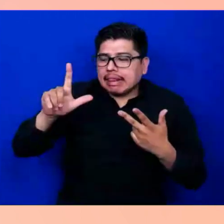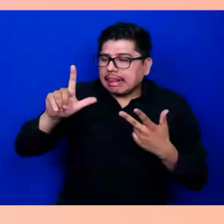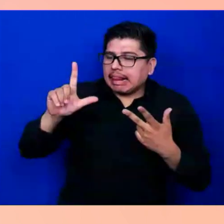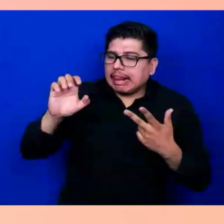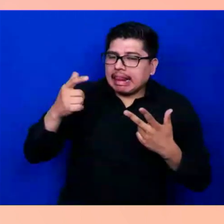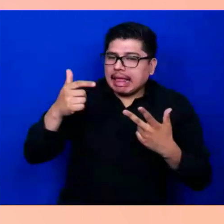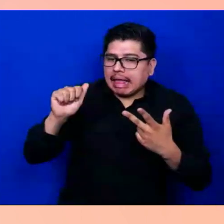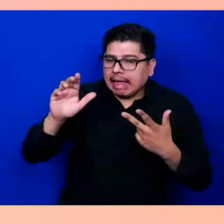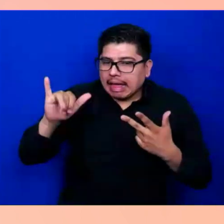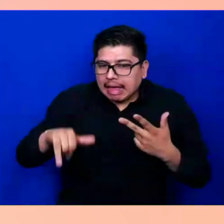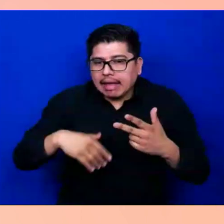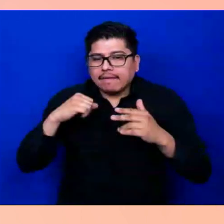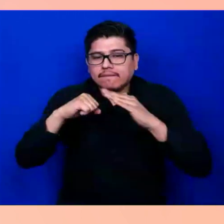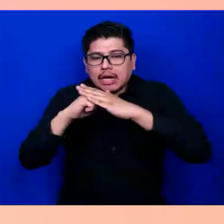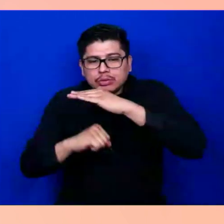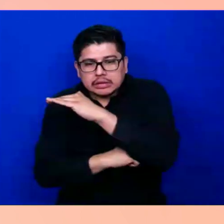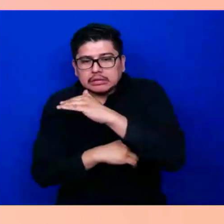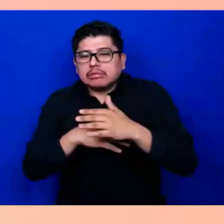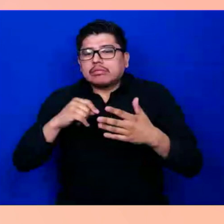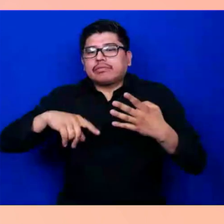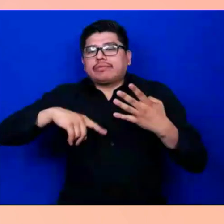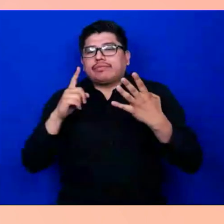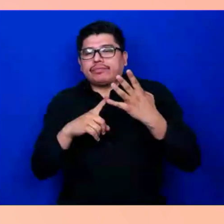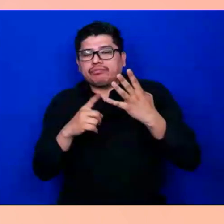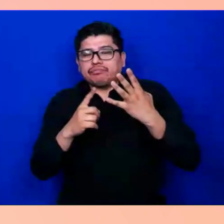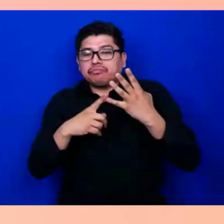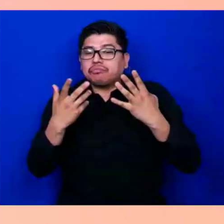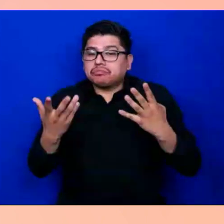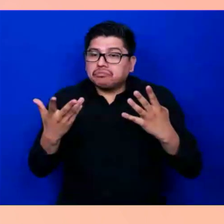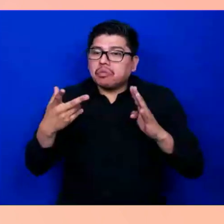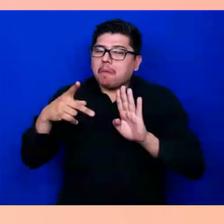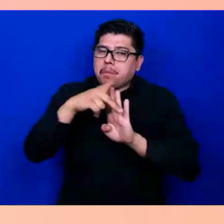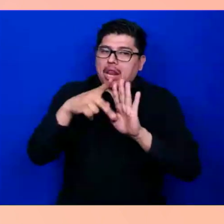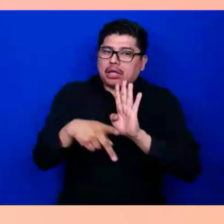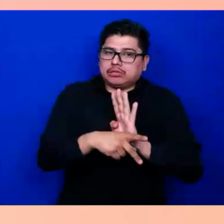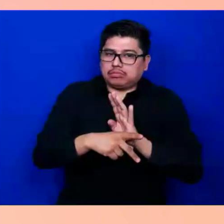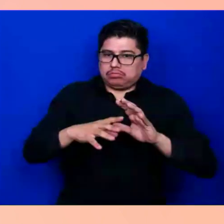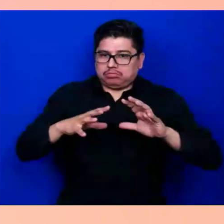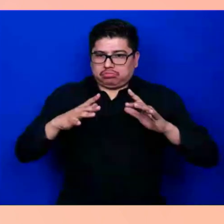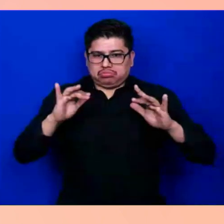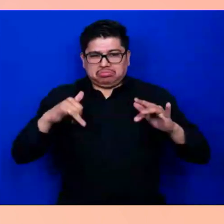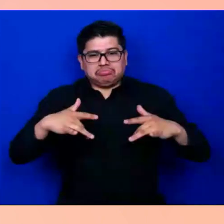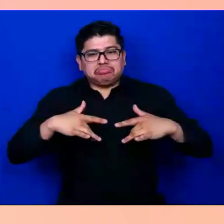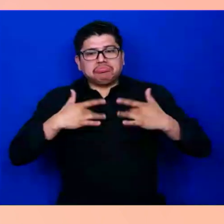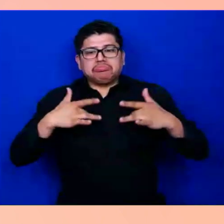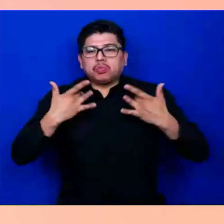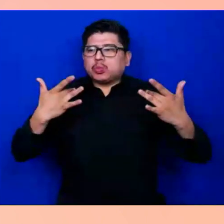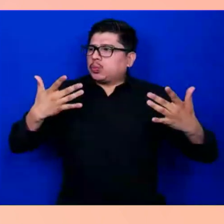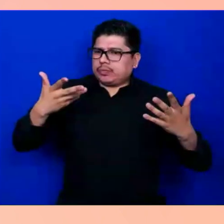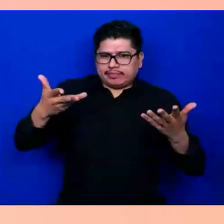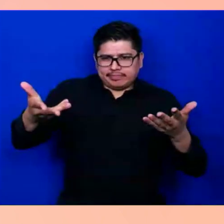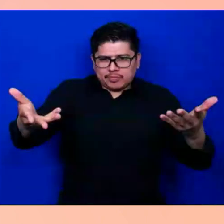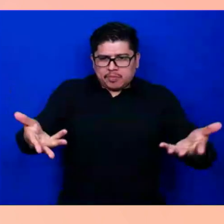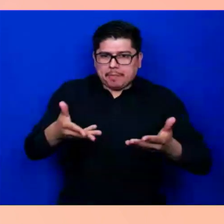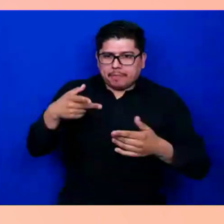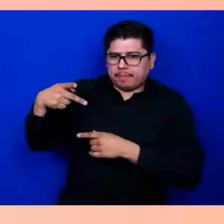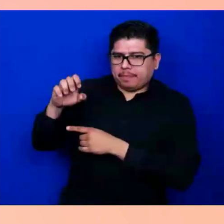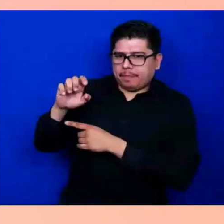We are thrilled to welcome people to judge talking about accessible transportation and change advocate